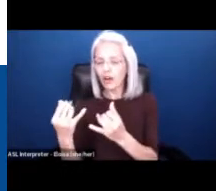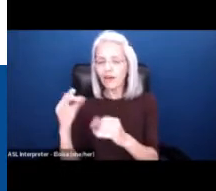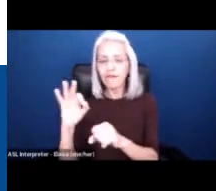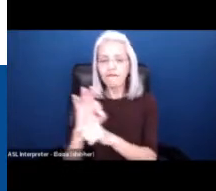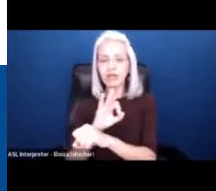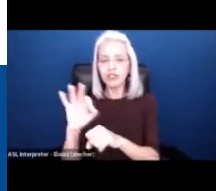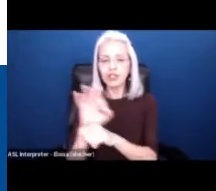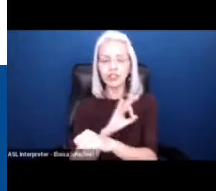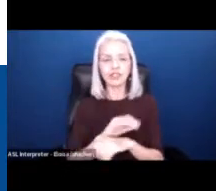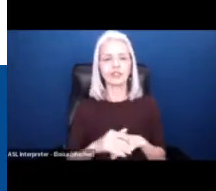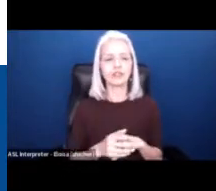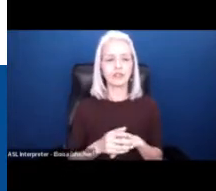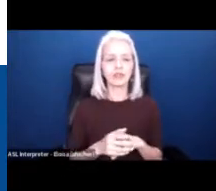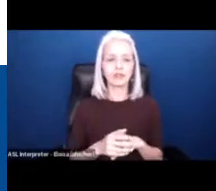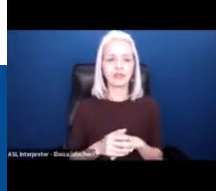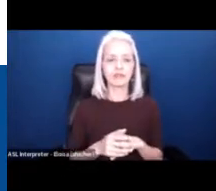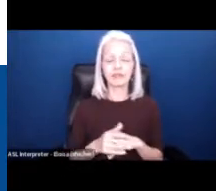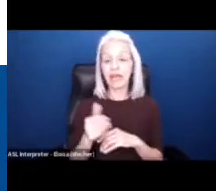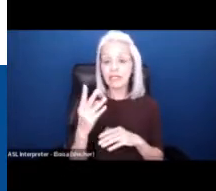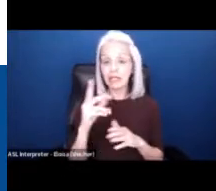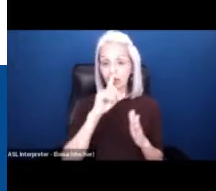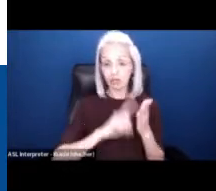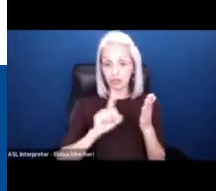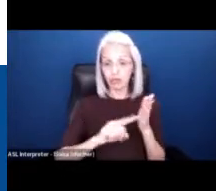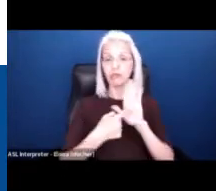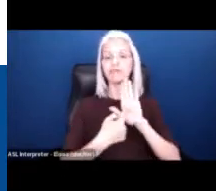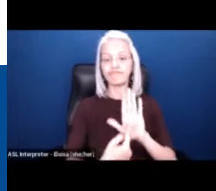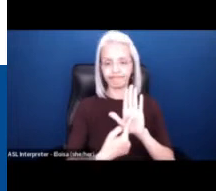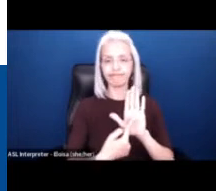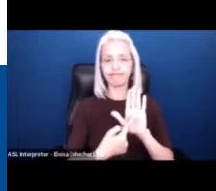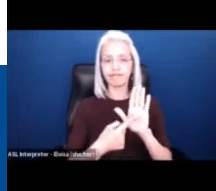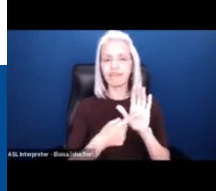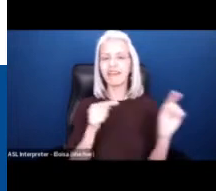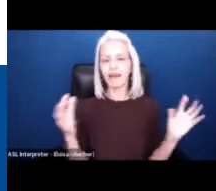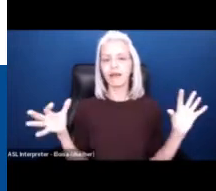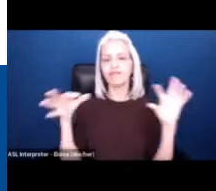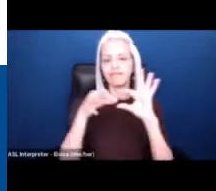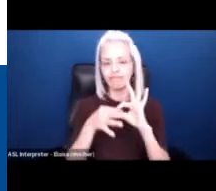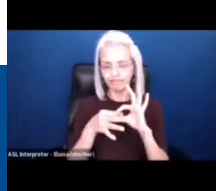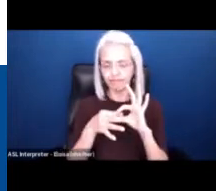And in a number of studies now it's been shown to correlate with things like structure,